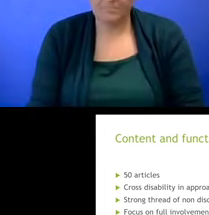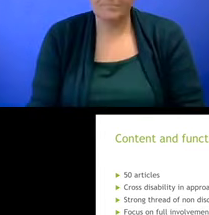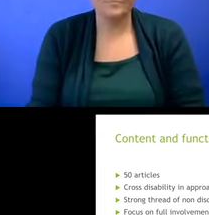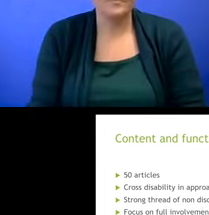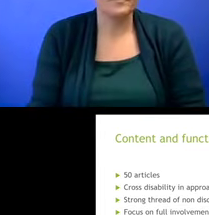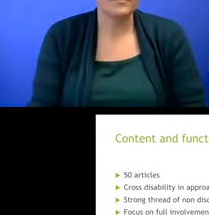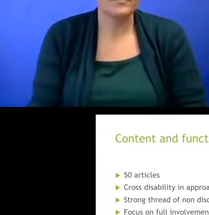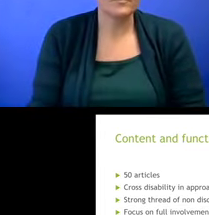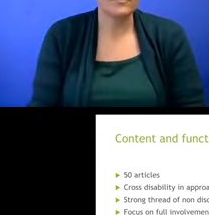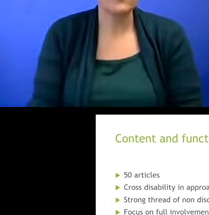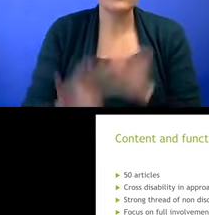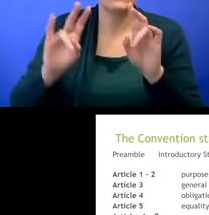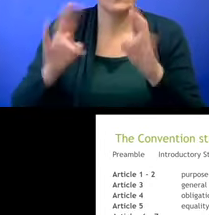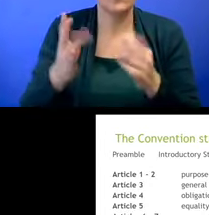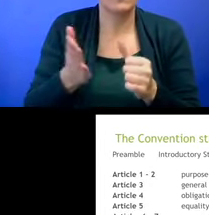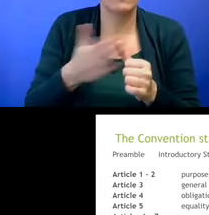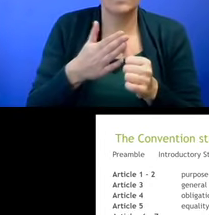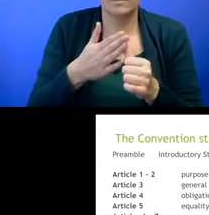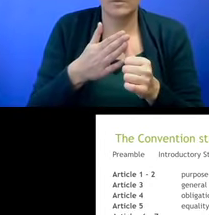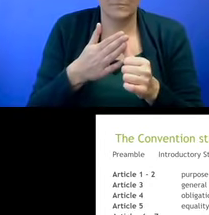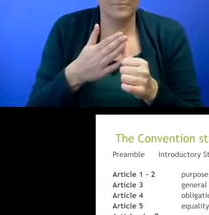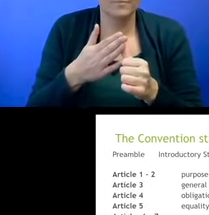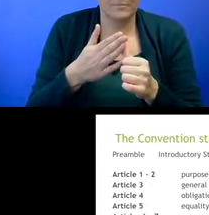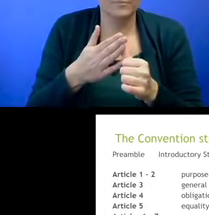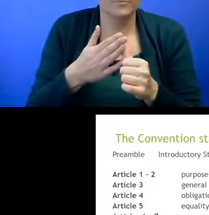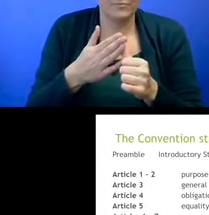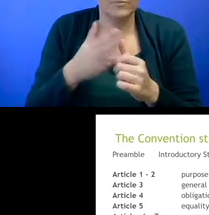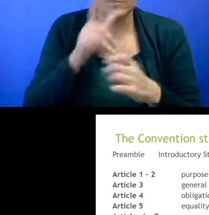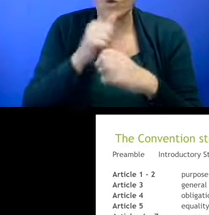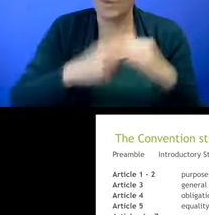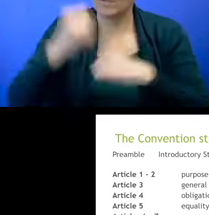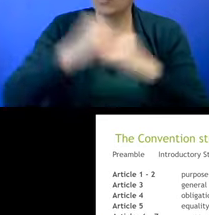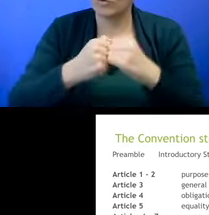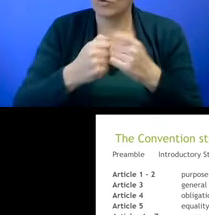Let's have a quick look at the actual structure of the Convention.